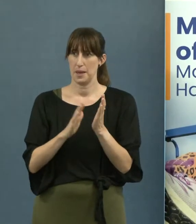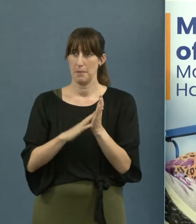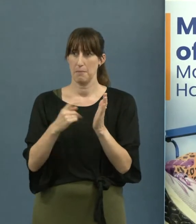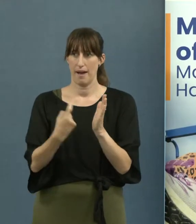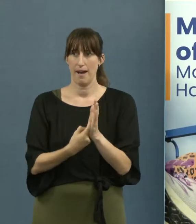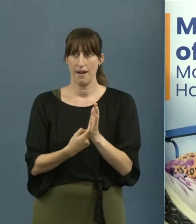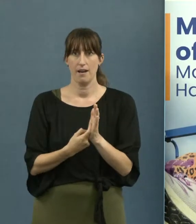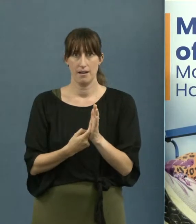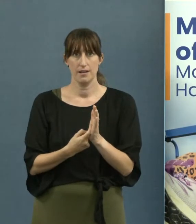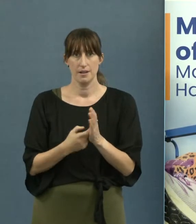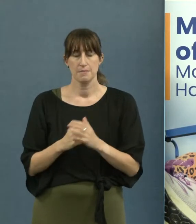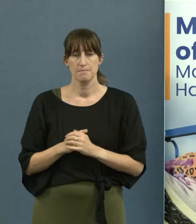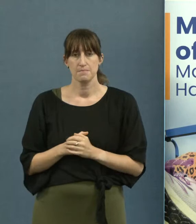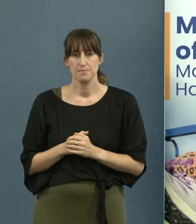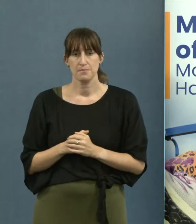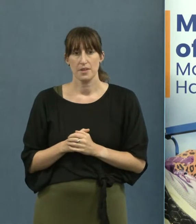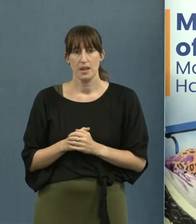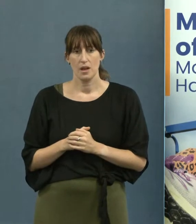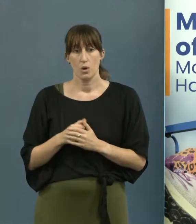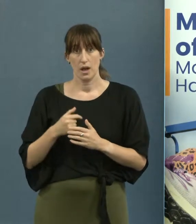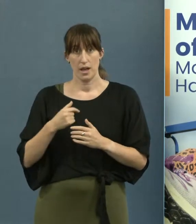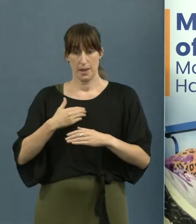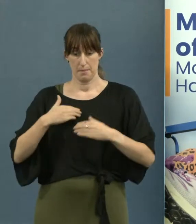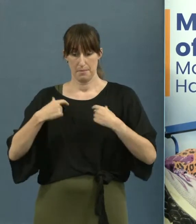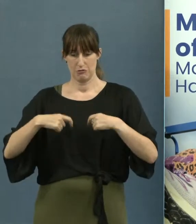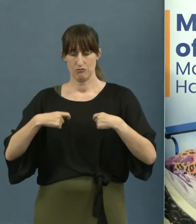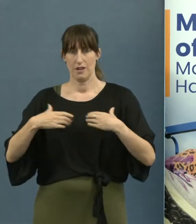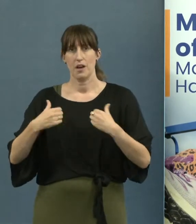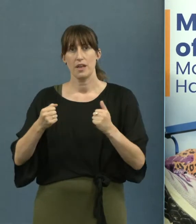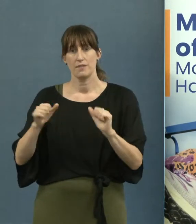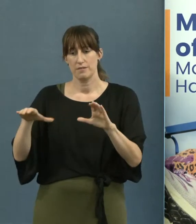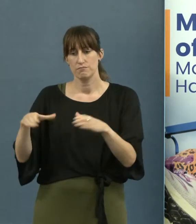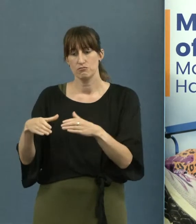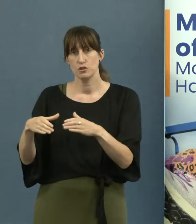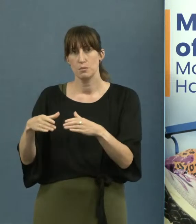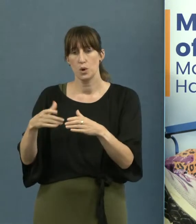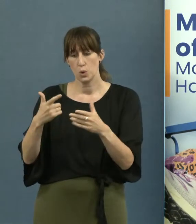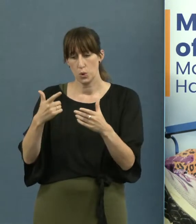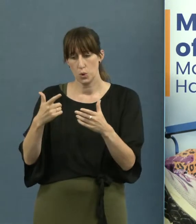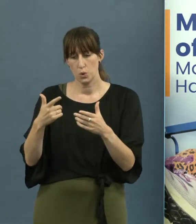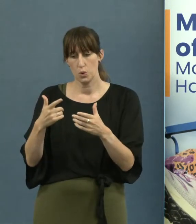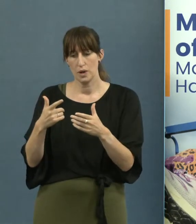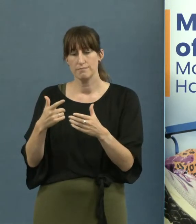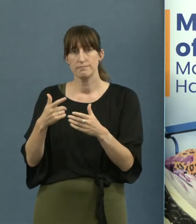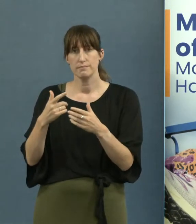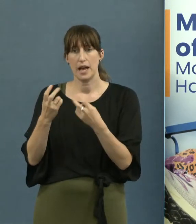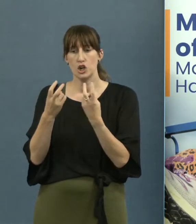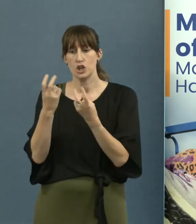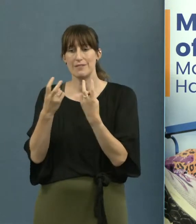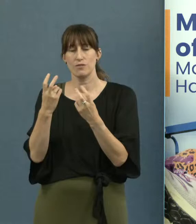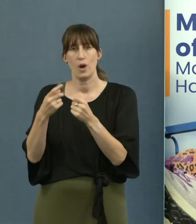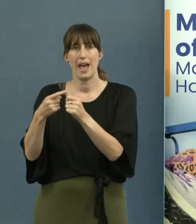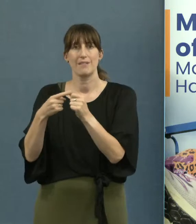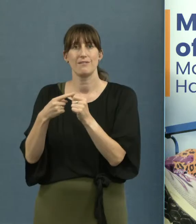force that's been put together at the ministry to advise on what needs to happen to get